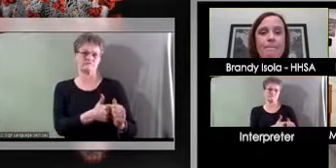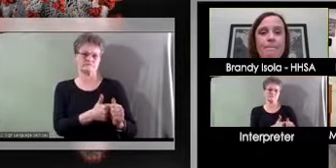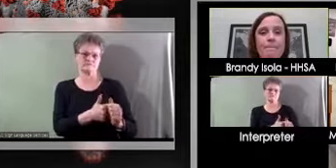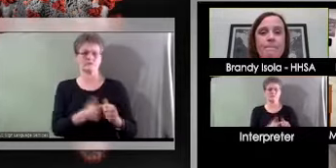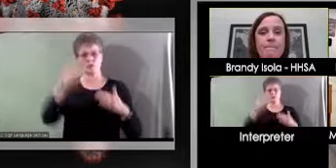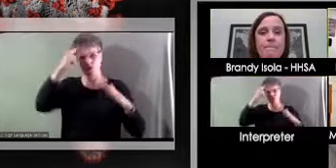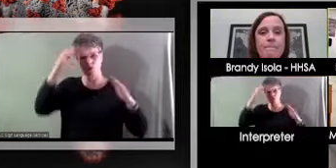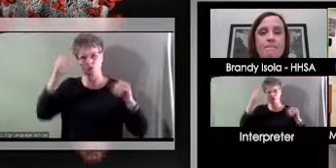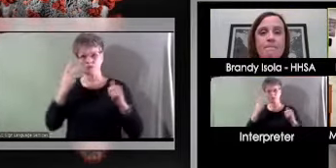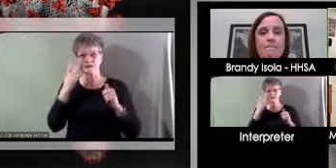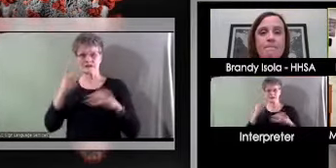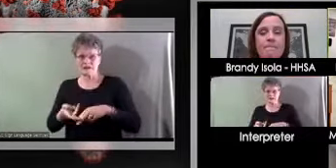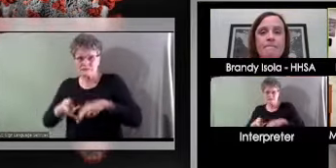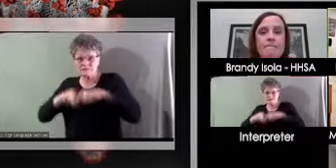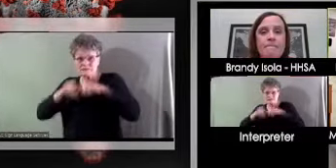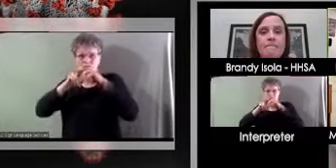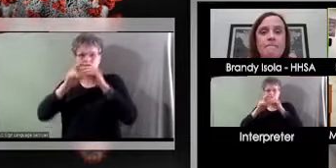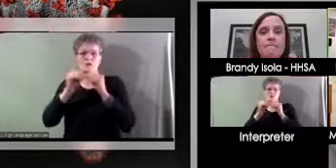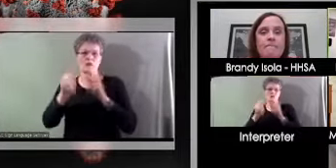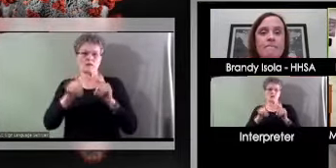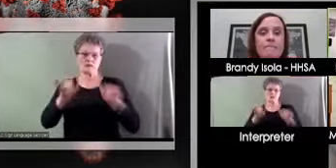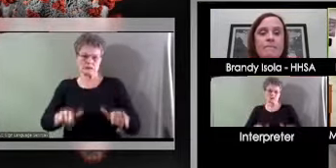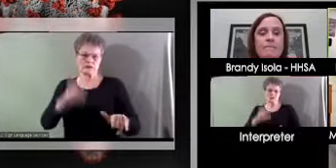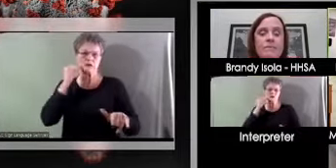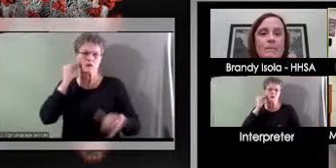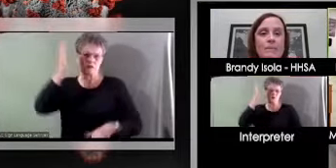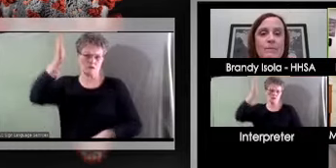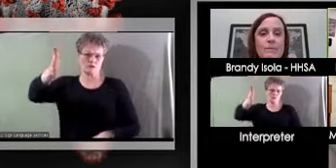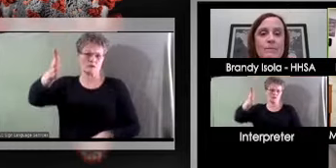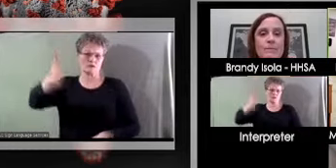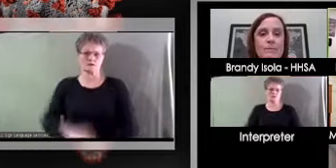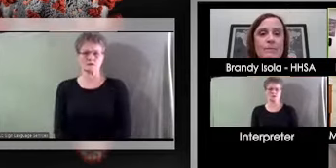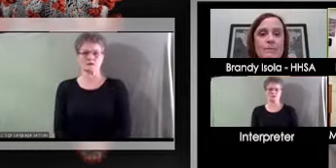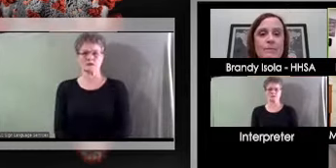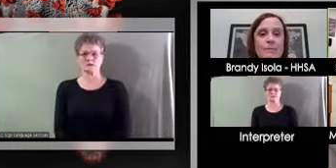Alright, thank you. Brandy. I do have some questions that came in from the